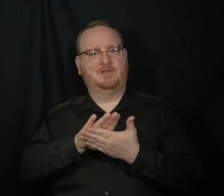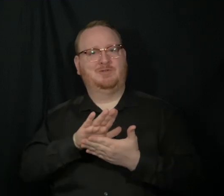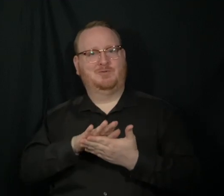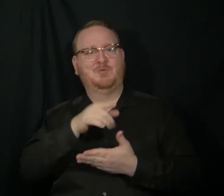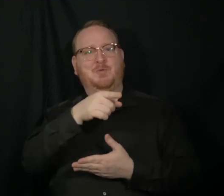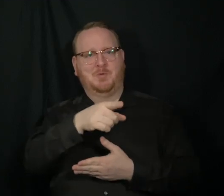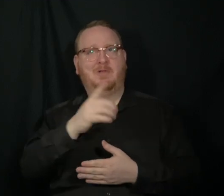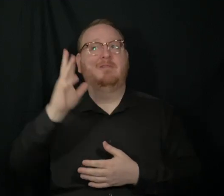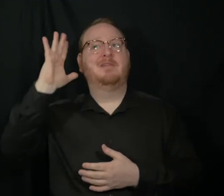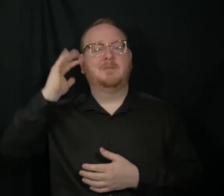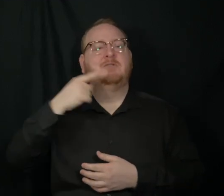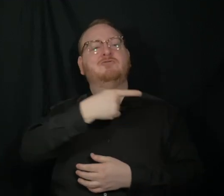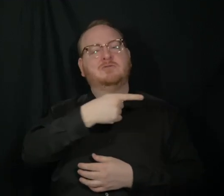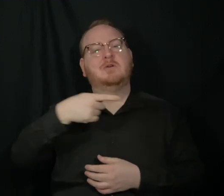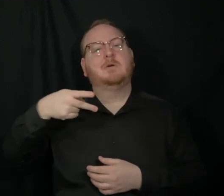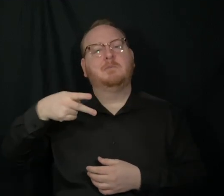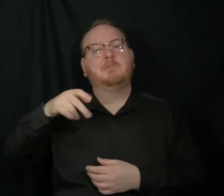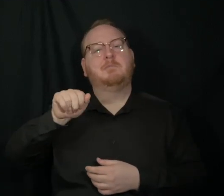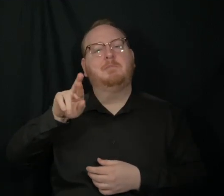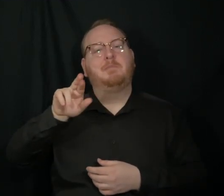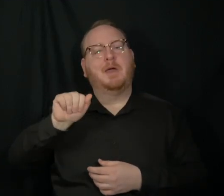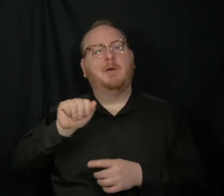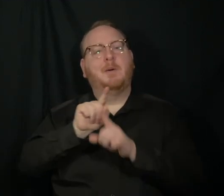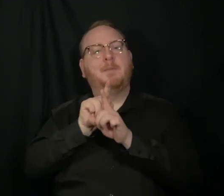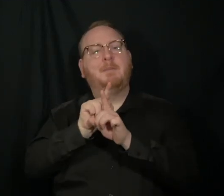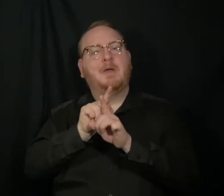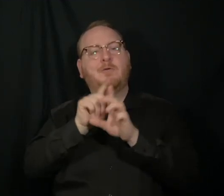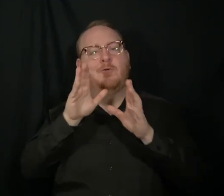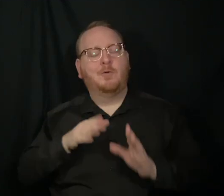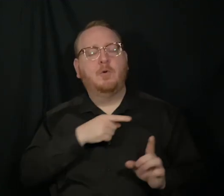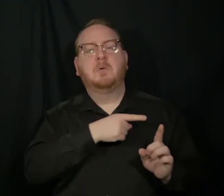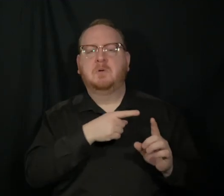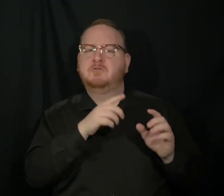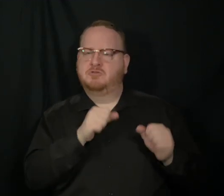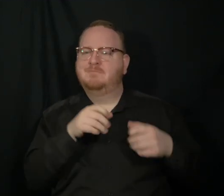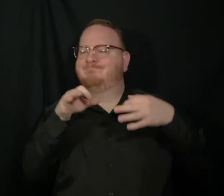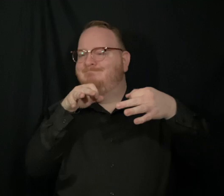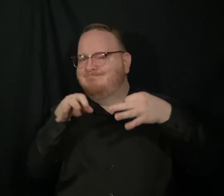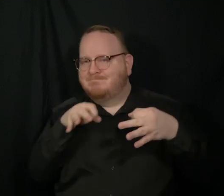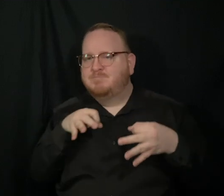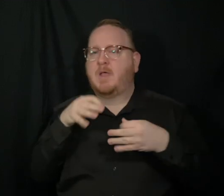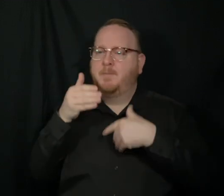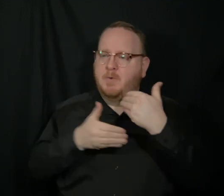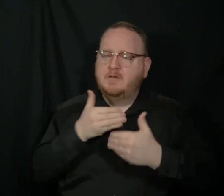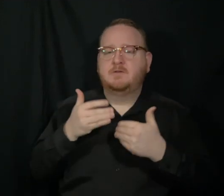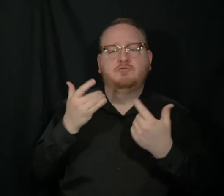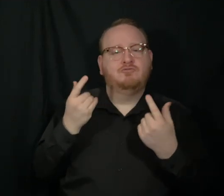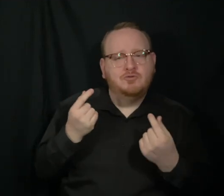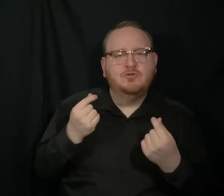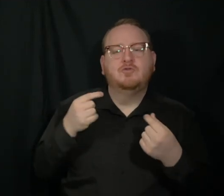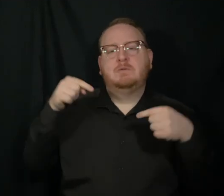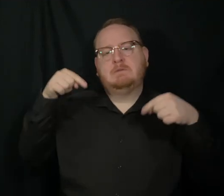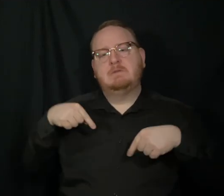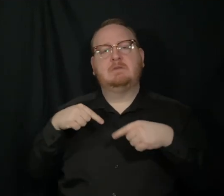school. And so she was able to help me understand the process and said, This is what you, you know, this is how you start the